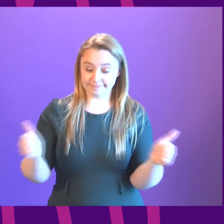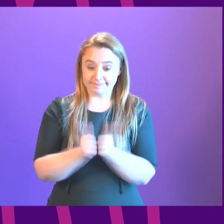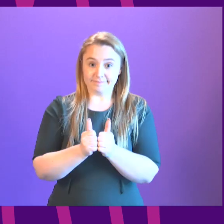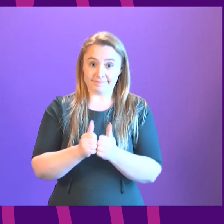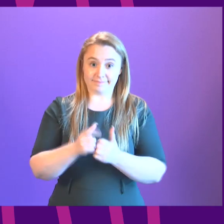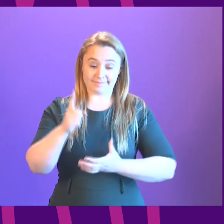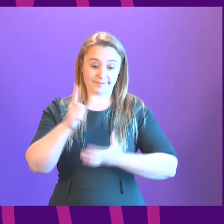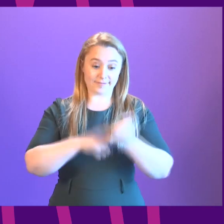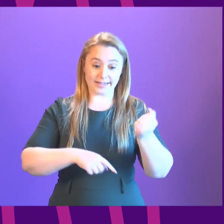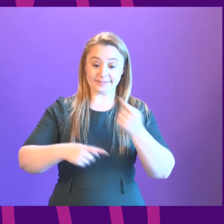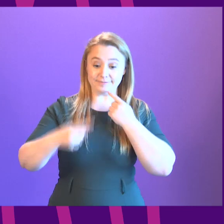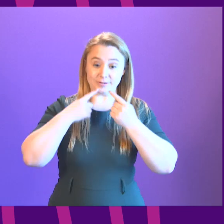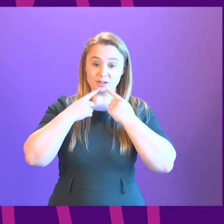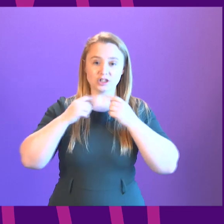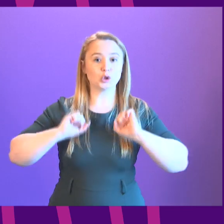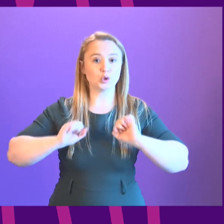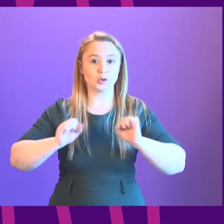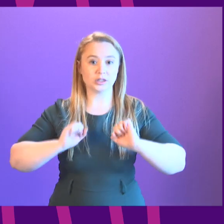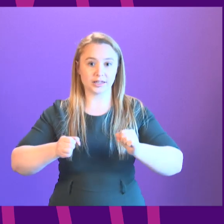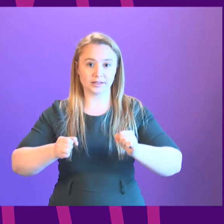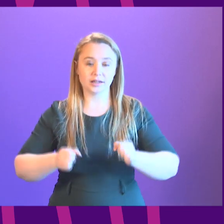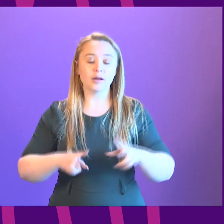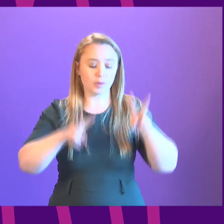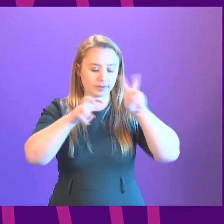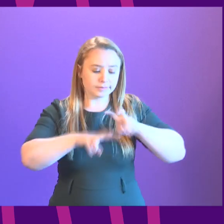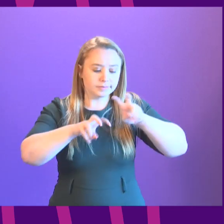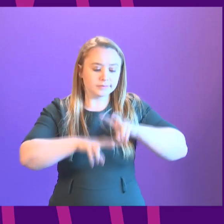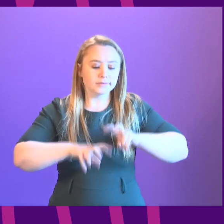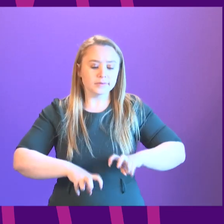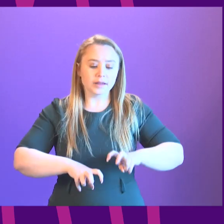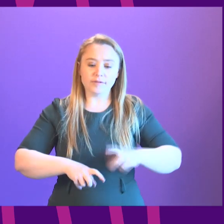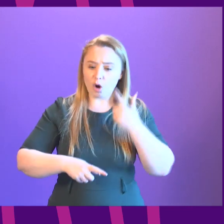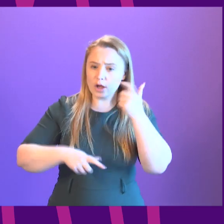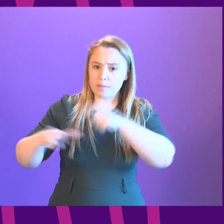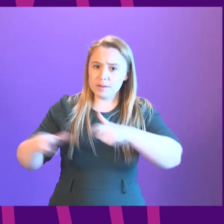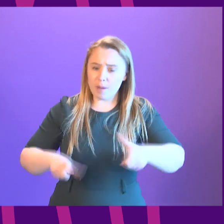is one thing that the scientific community is currently exploring.